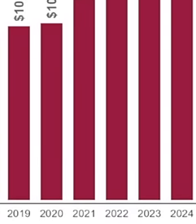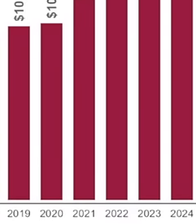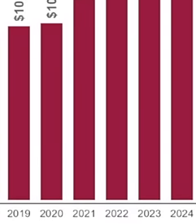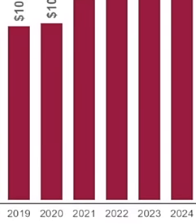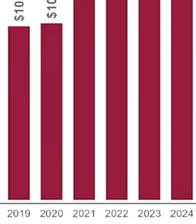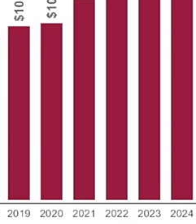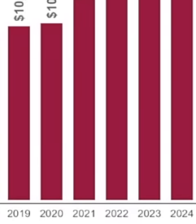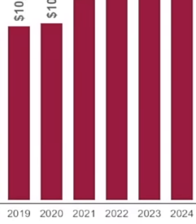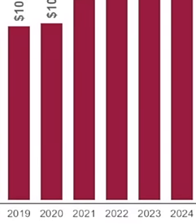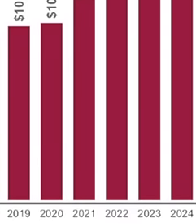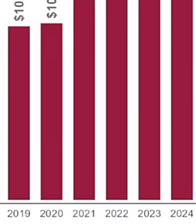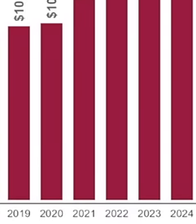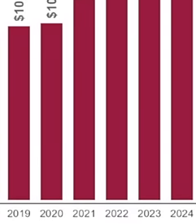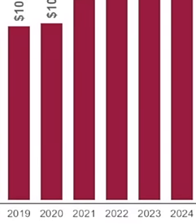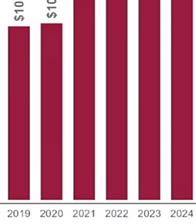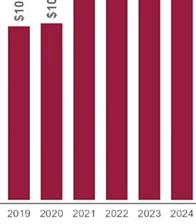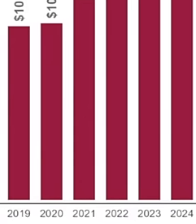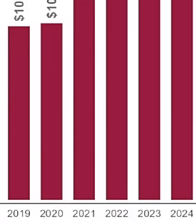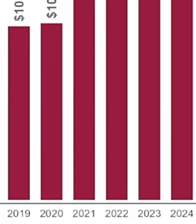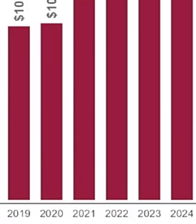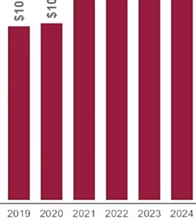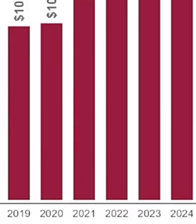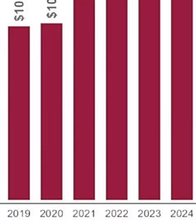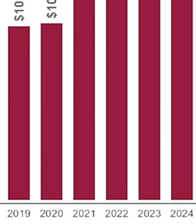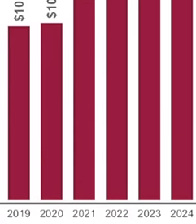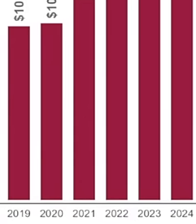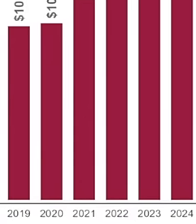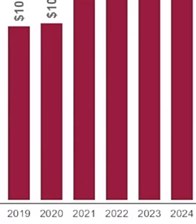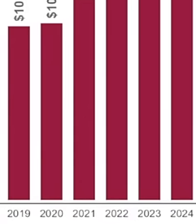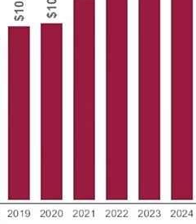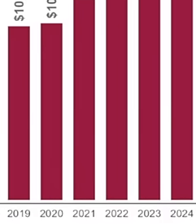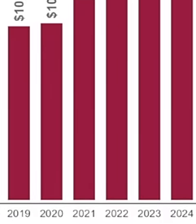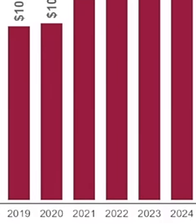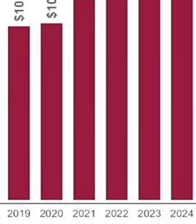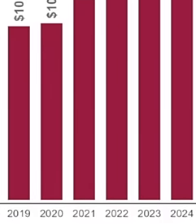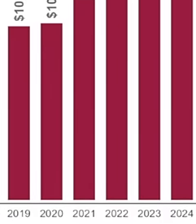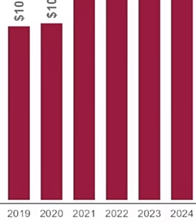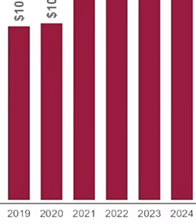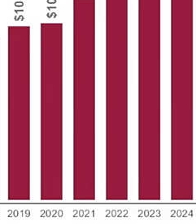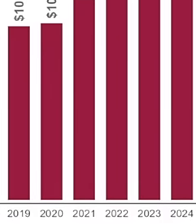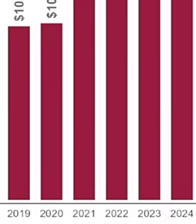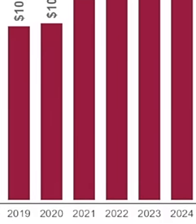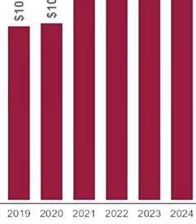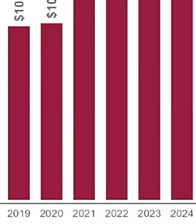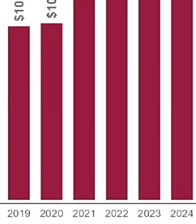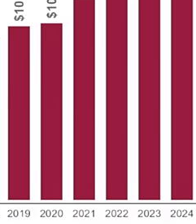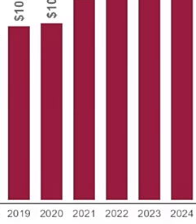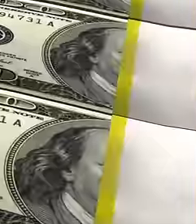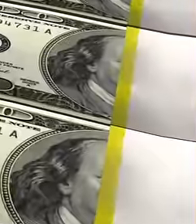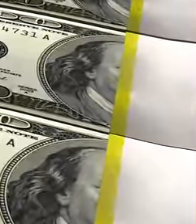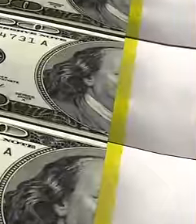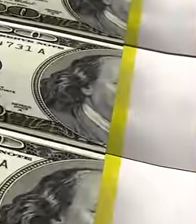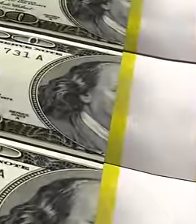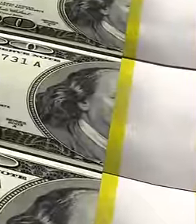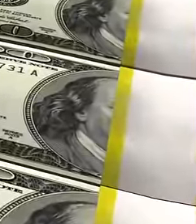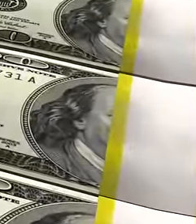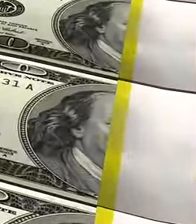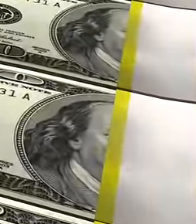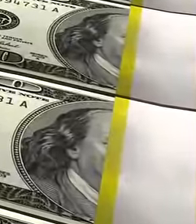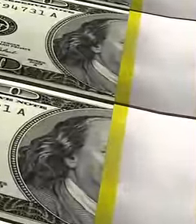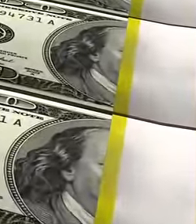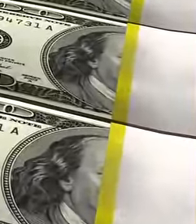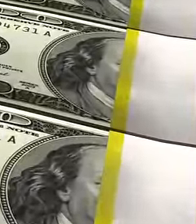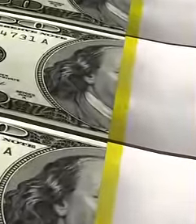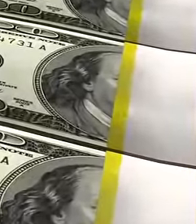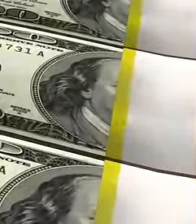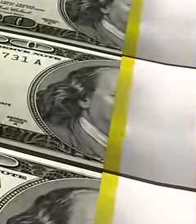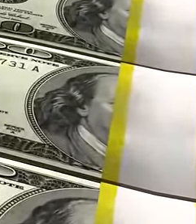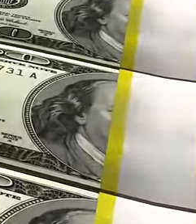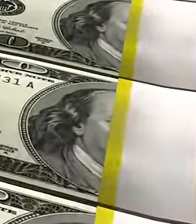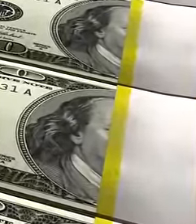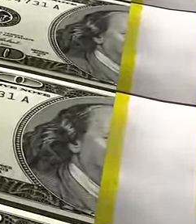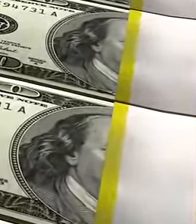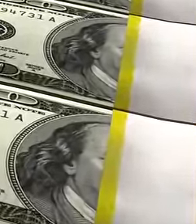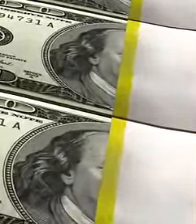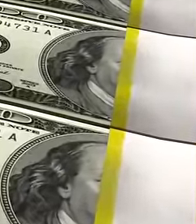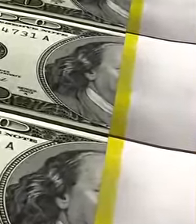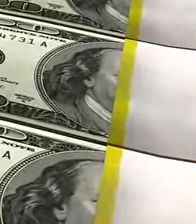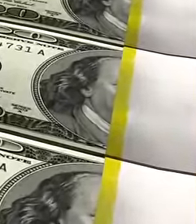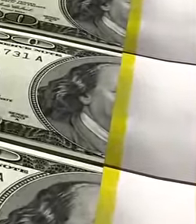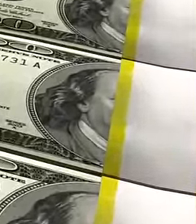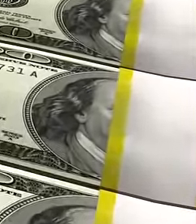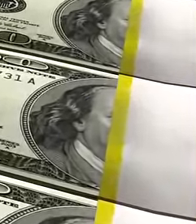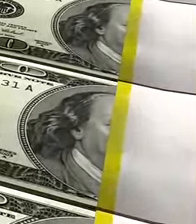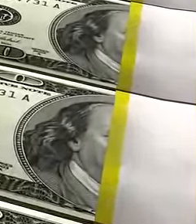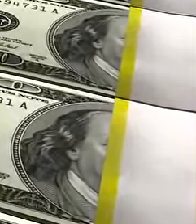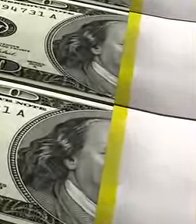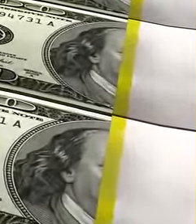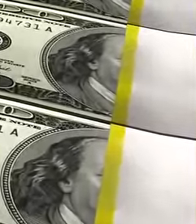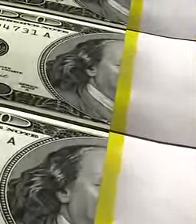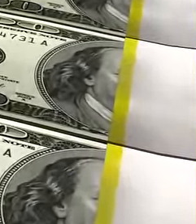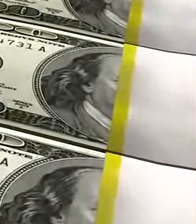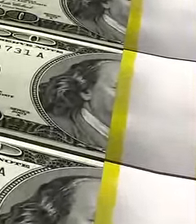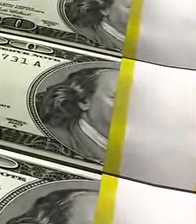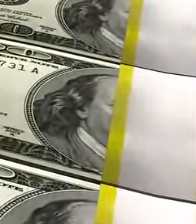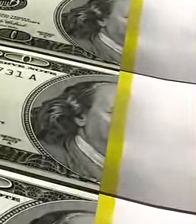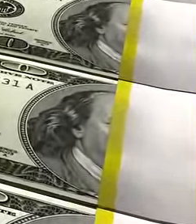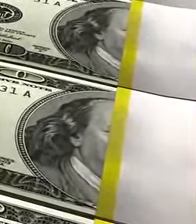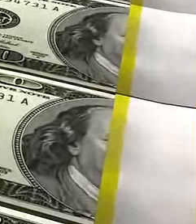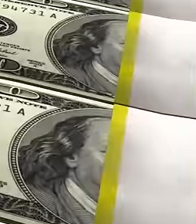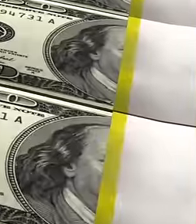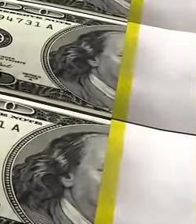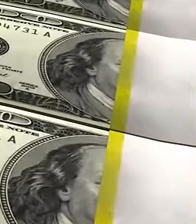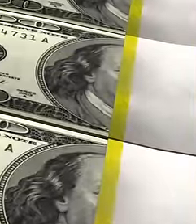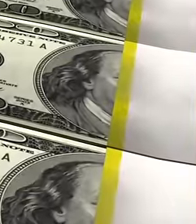well-being. First quarter, there is no economic stagnation,